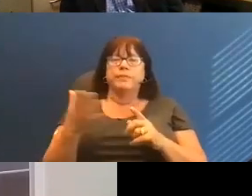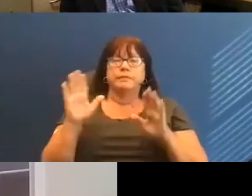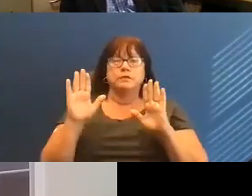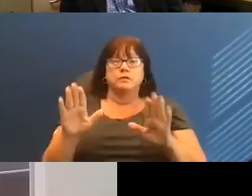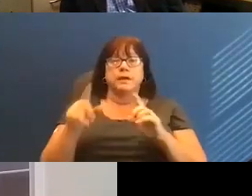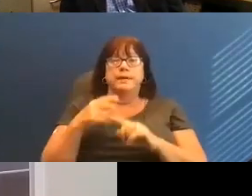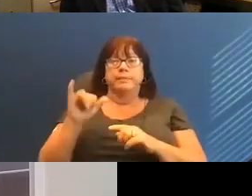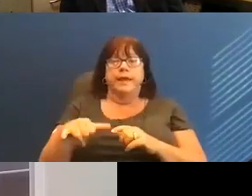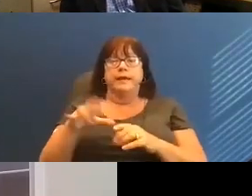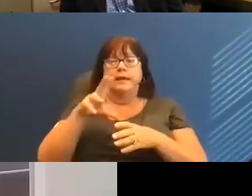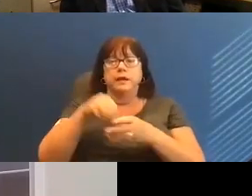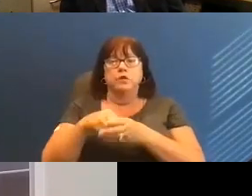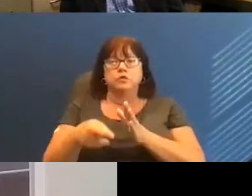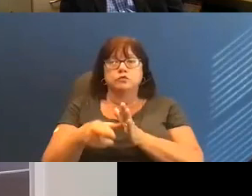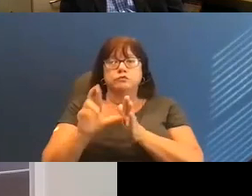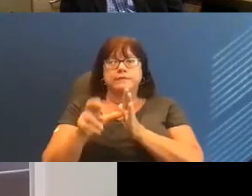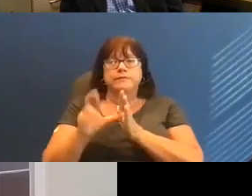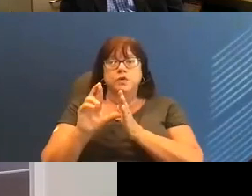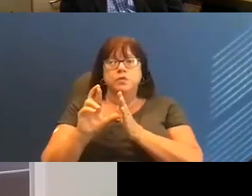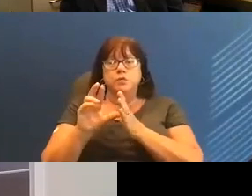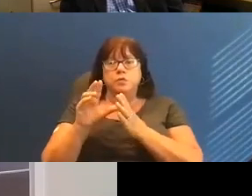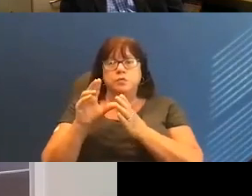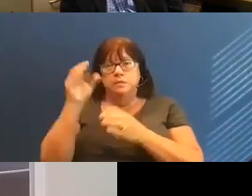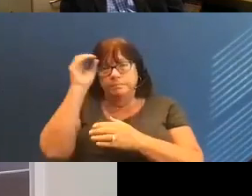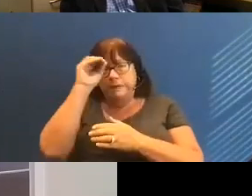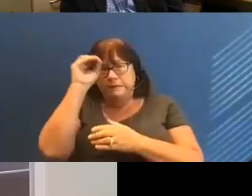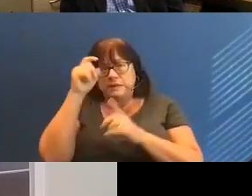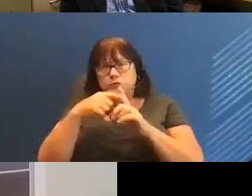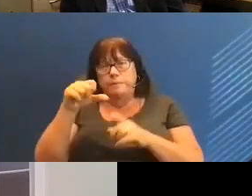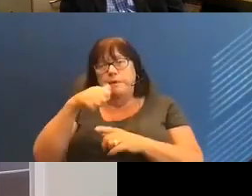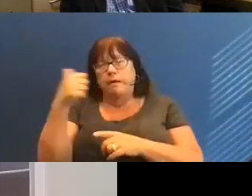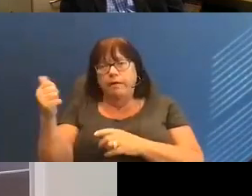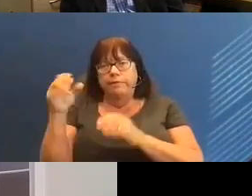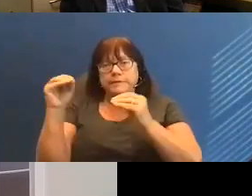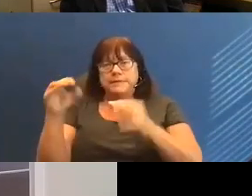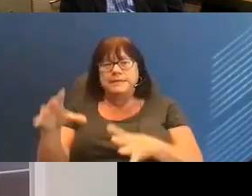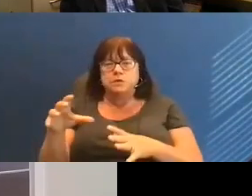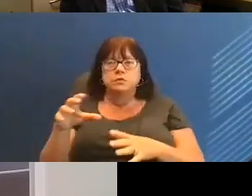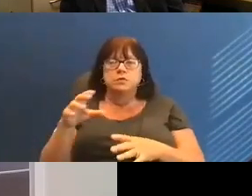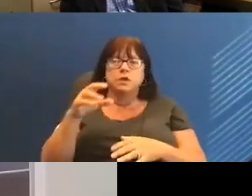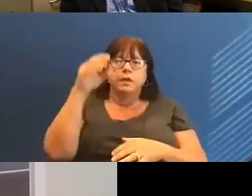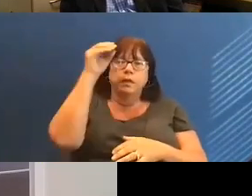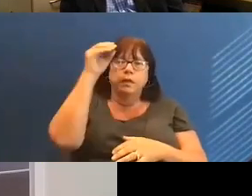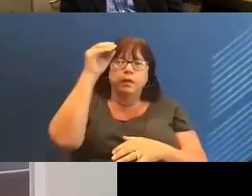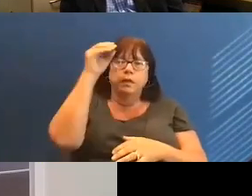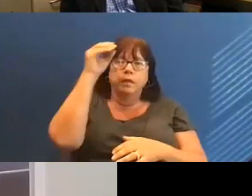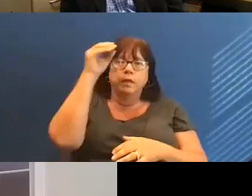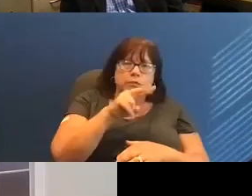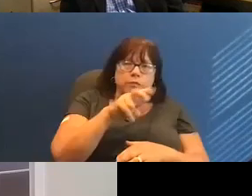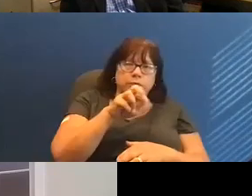reviews by other instructors have used their textbooks and it includes not just the review, but also the reviewer's name and their institutional affiliations. We want to